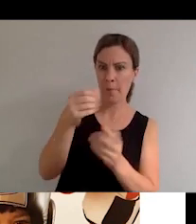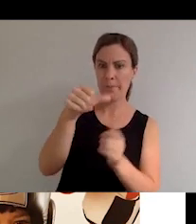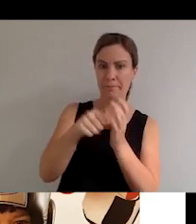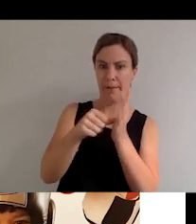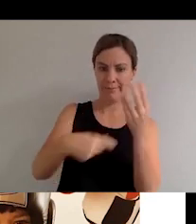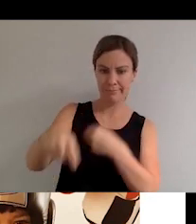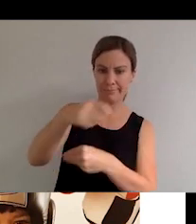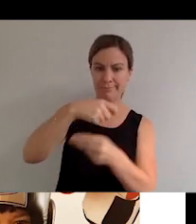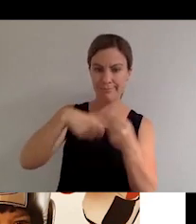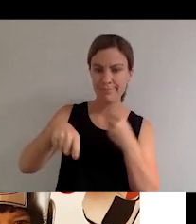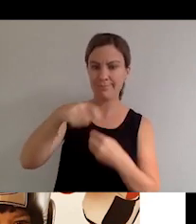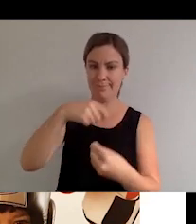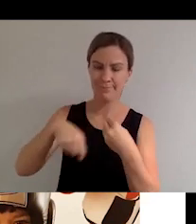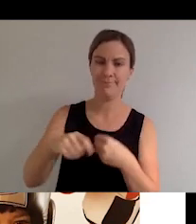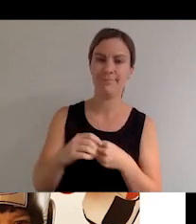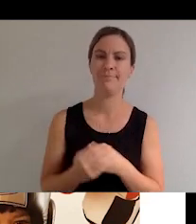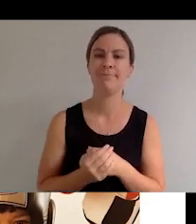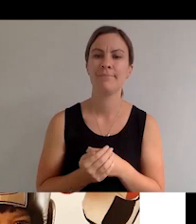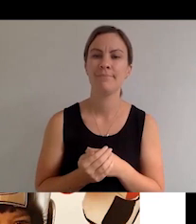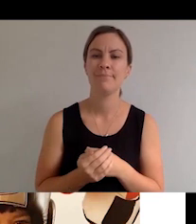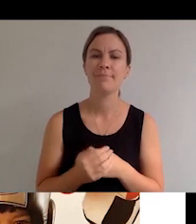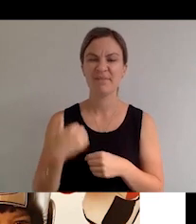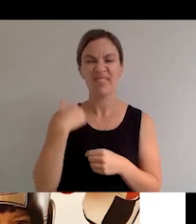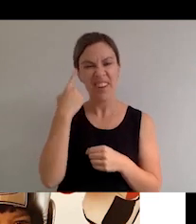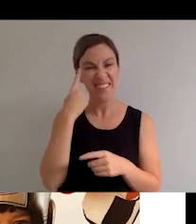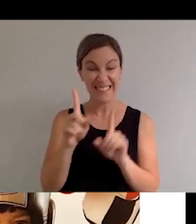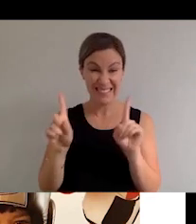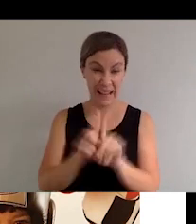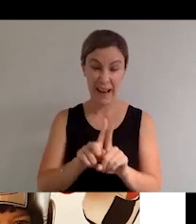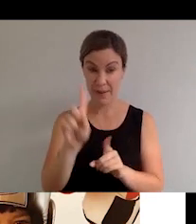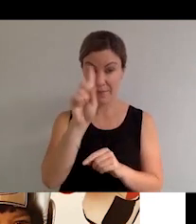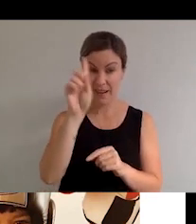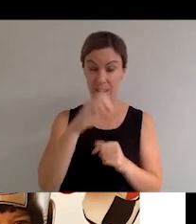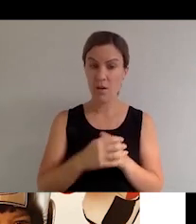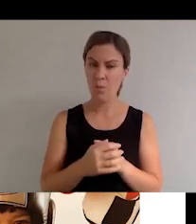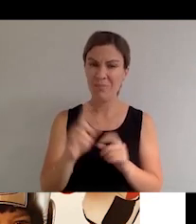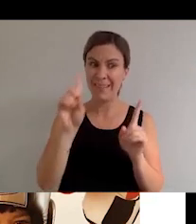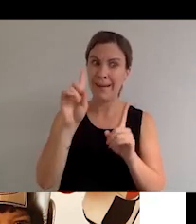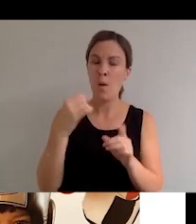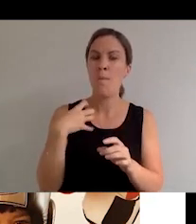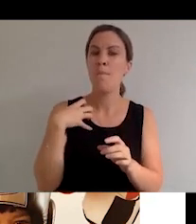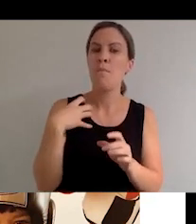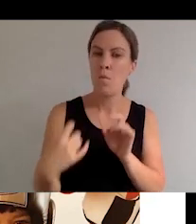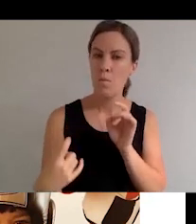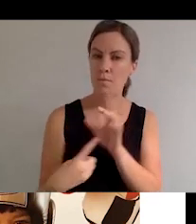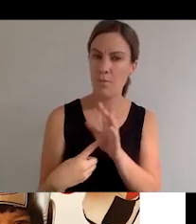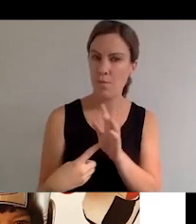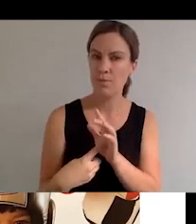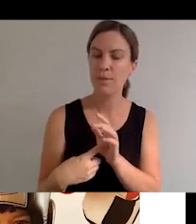I would say that's the exact same thing now. In fact, it's probably even more important because cashflow is going to become a big problem very soon.